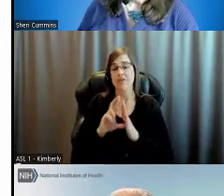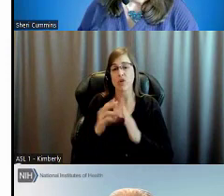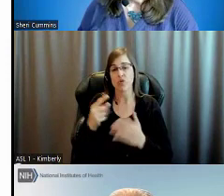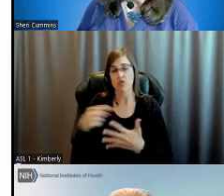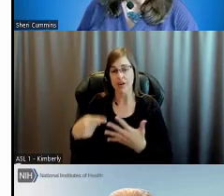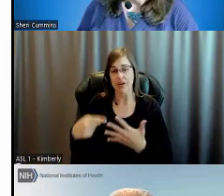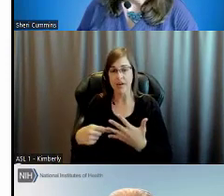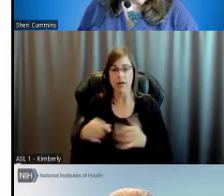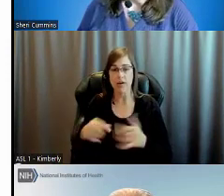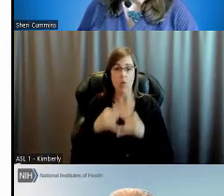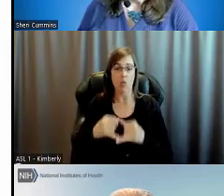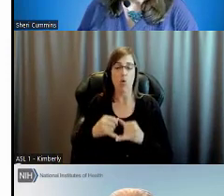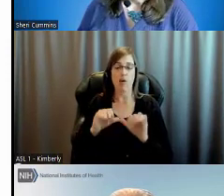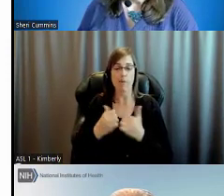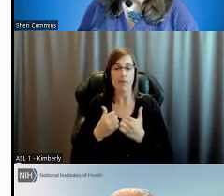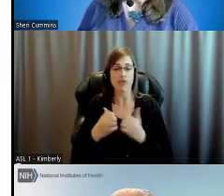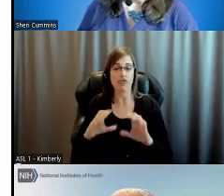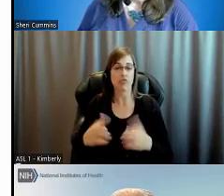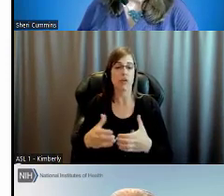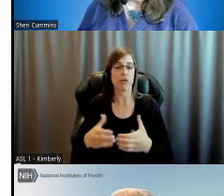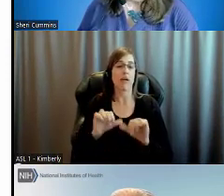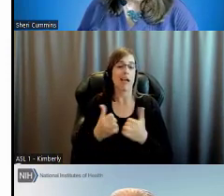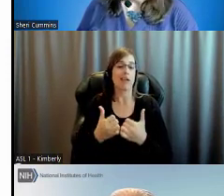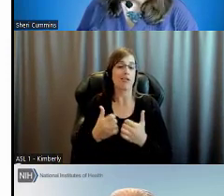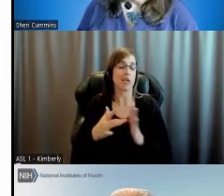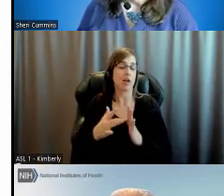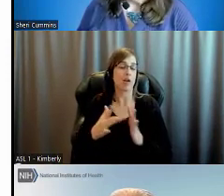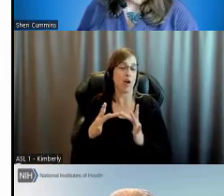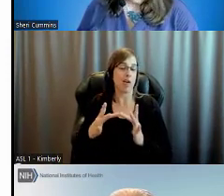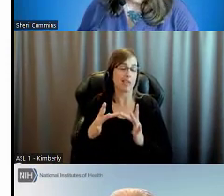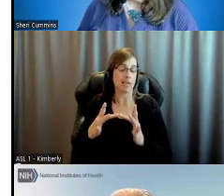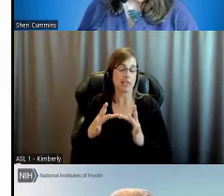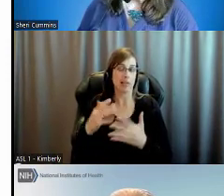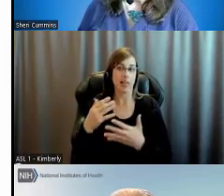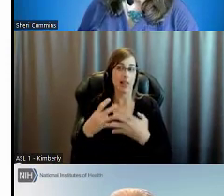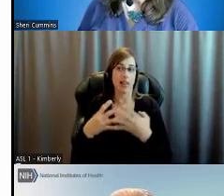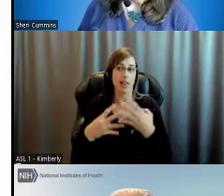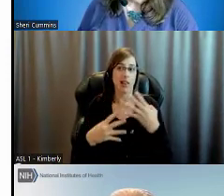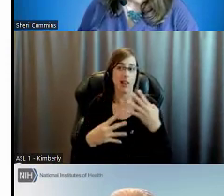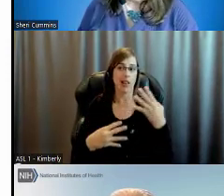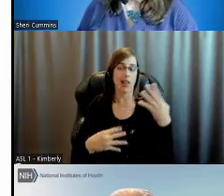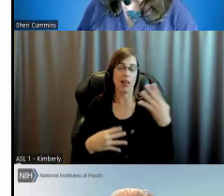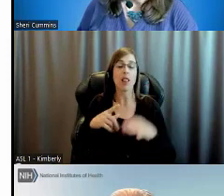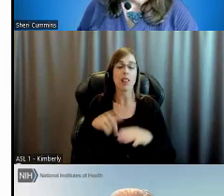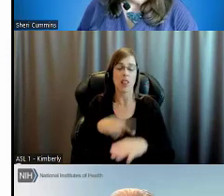award administration, agency contacts. It's a long document. Read it top to bottom multiple times.